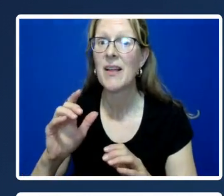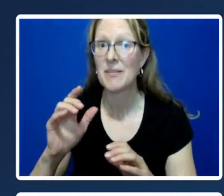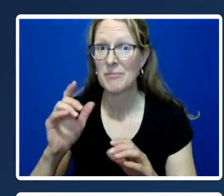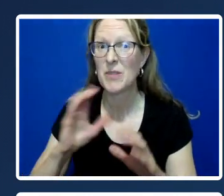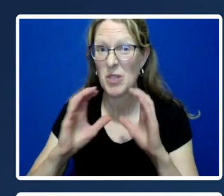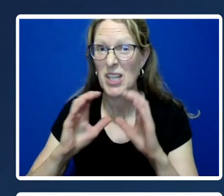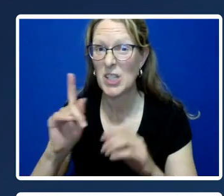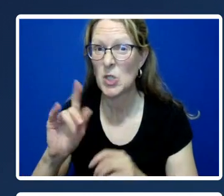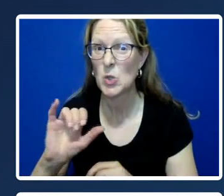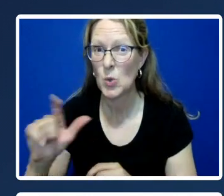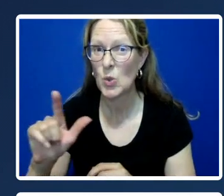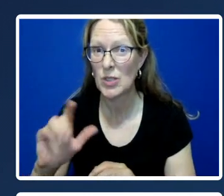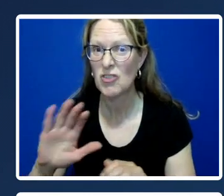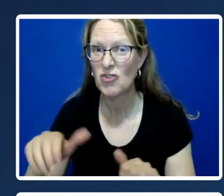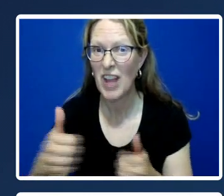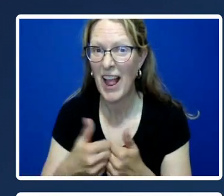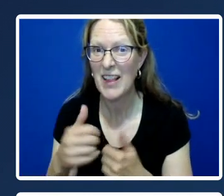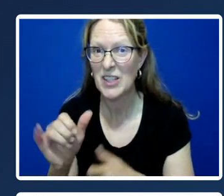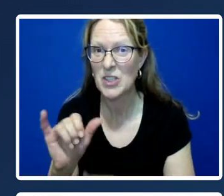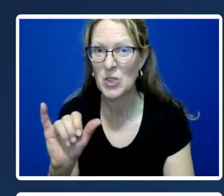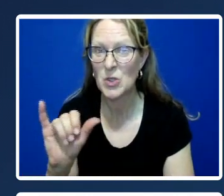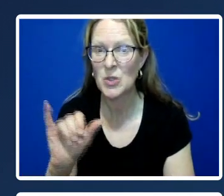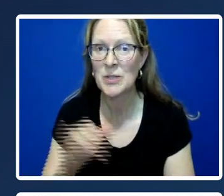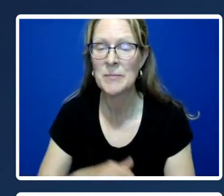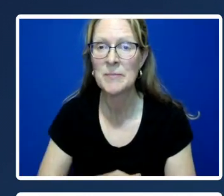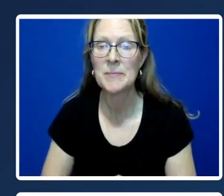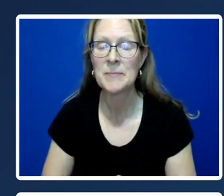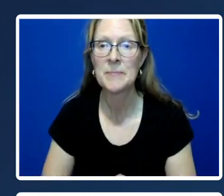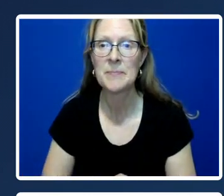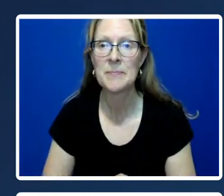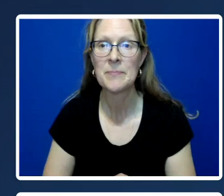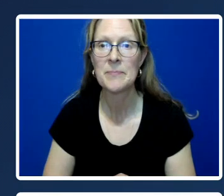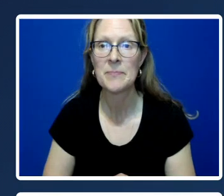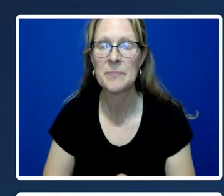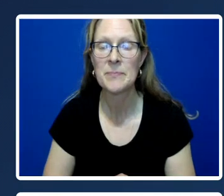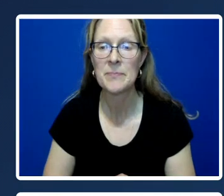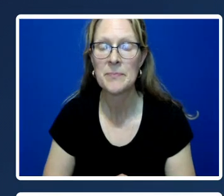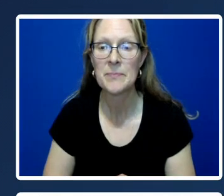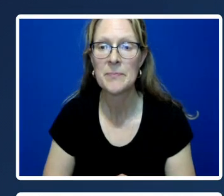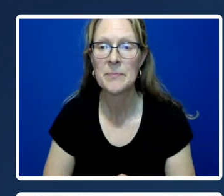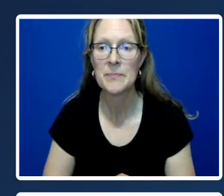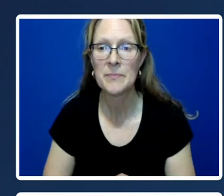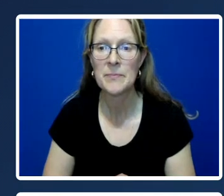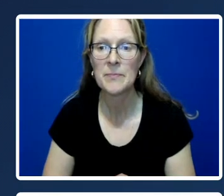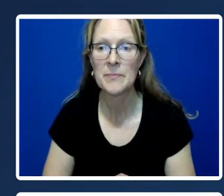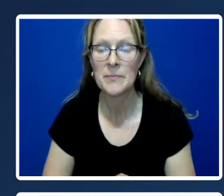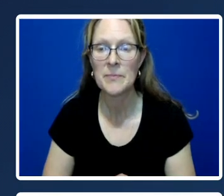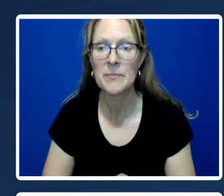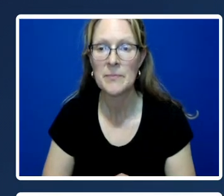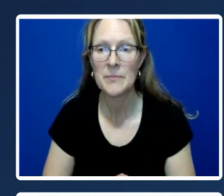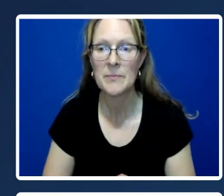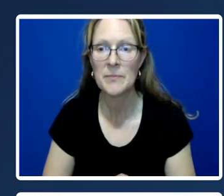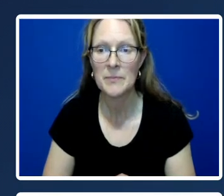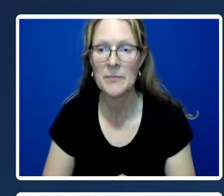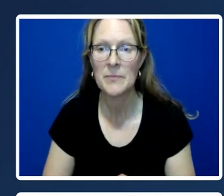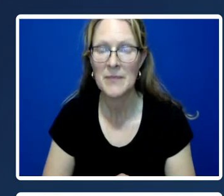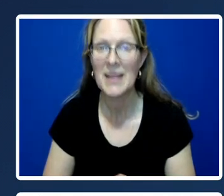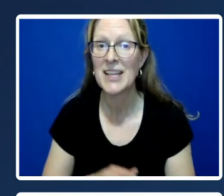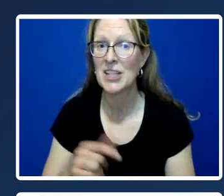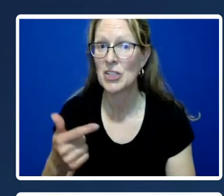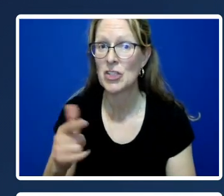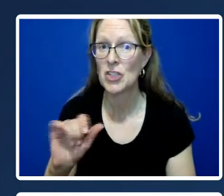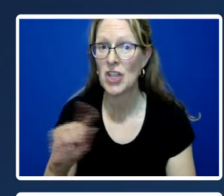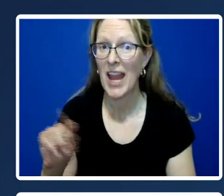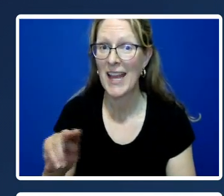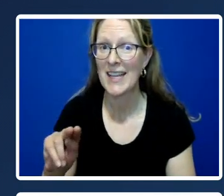Gen Z is -- has a lot of exposure to a lot more communication tools than certainly I did